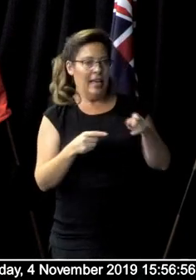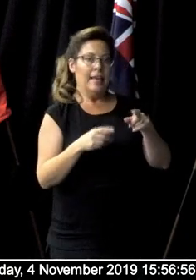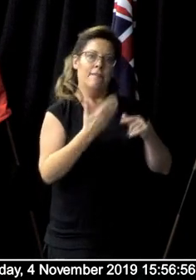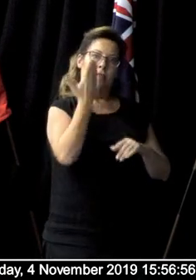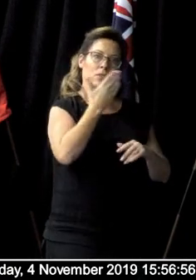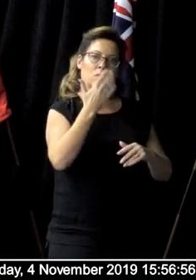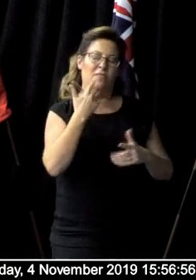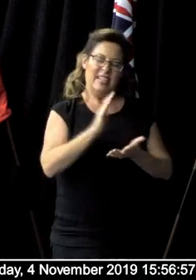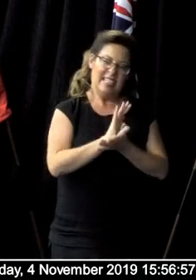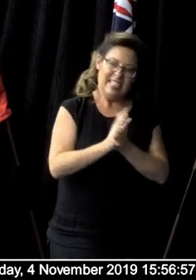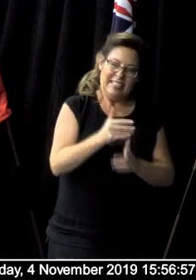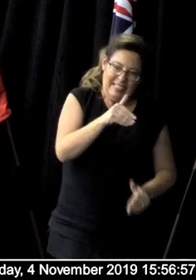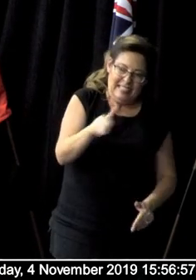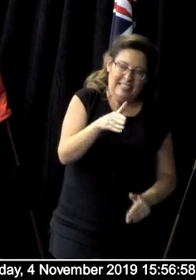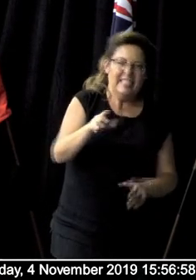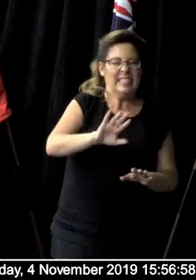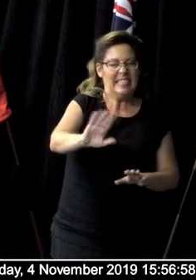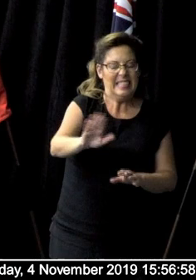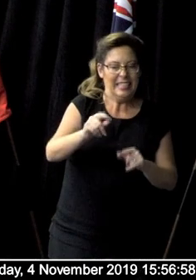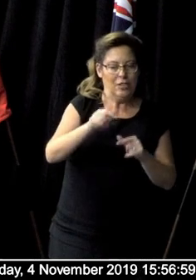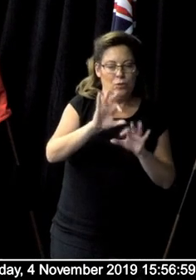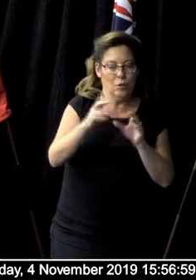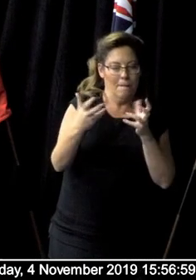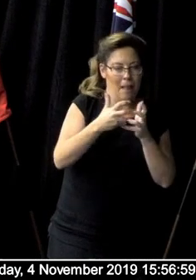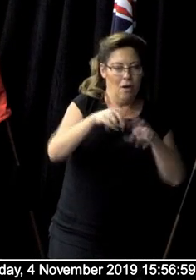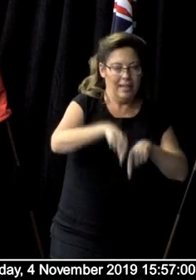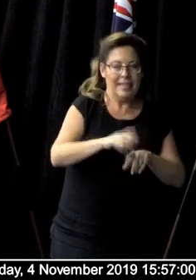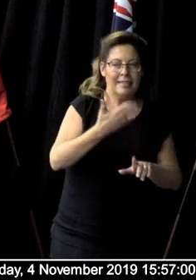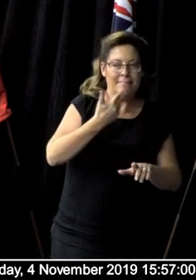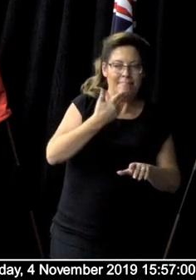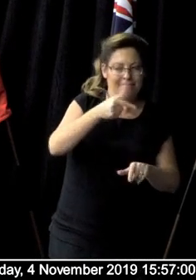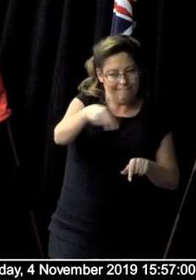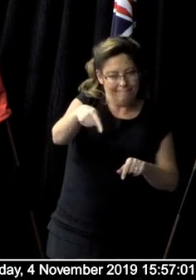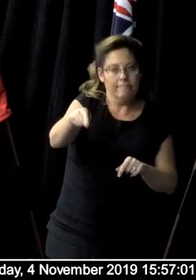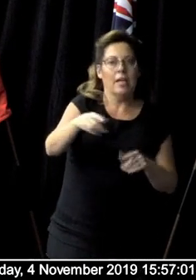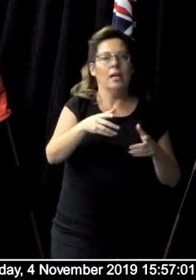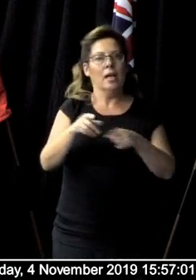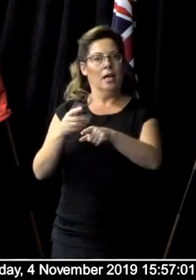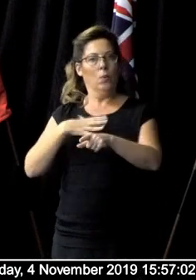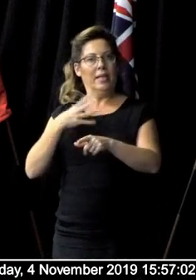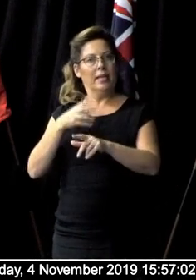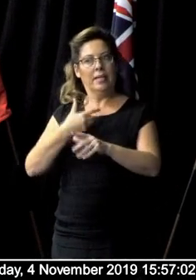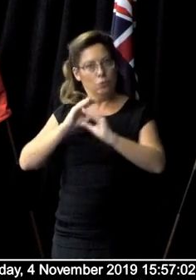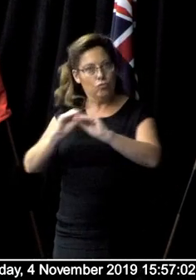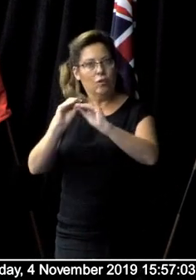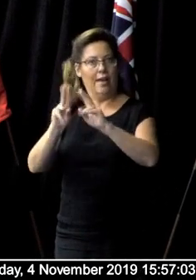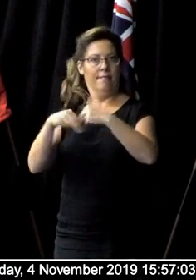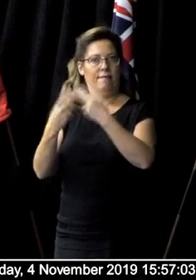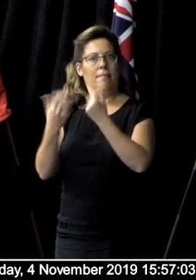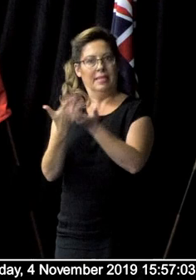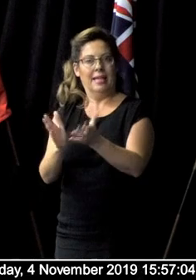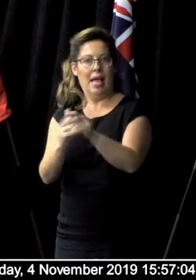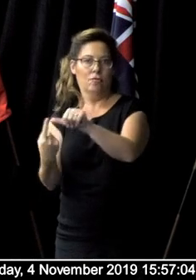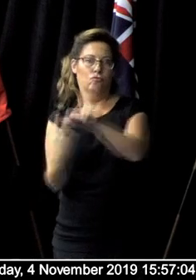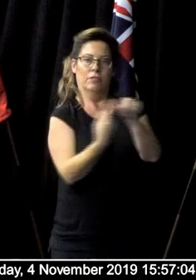I think we need disability rights, education and training, a public campaign,